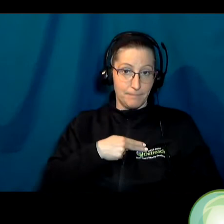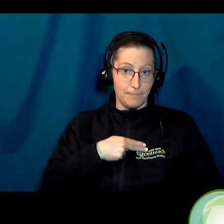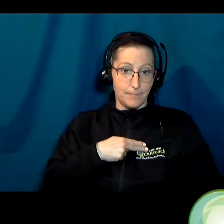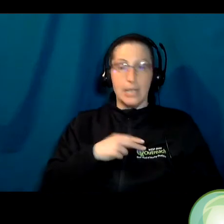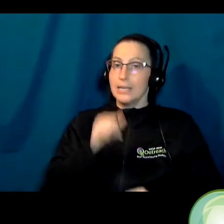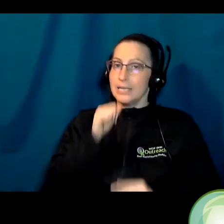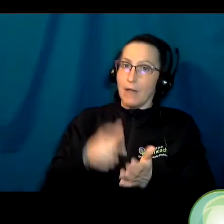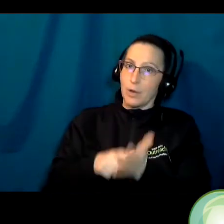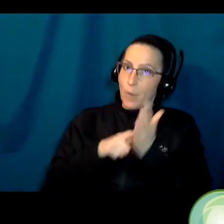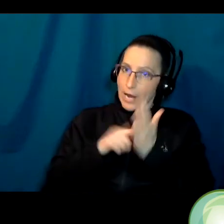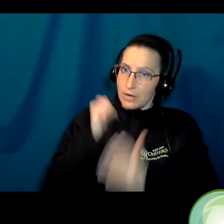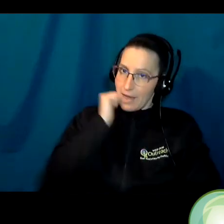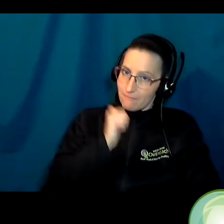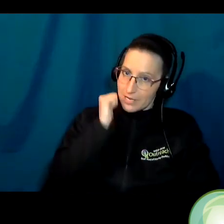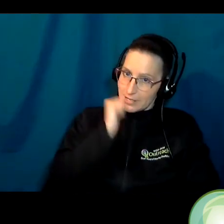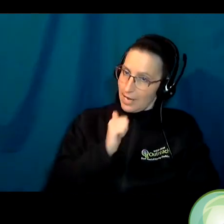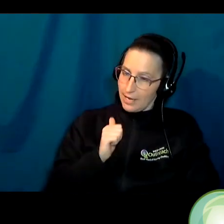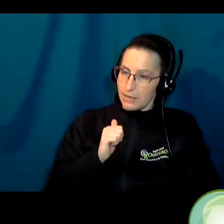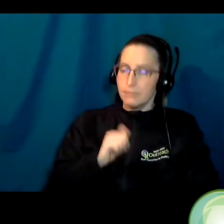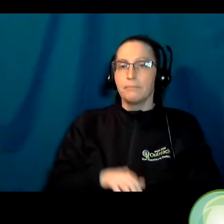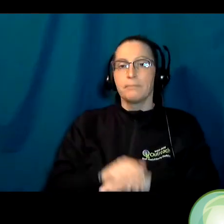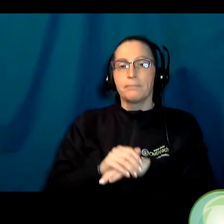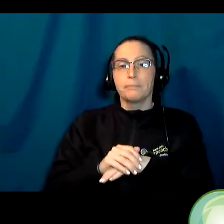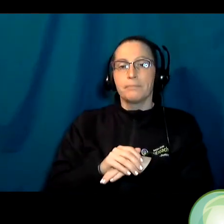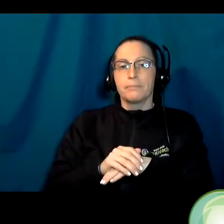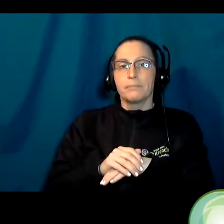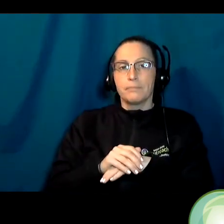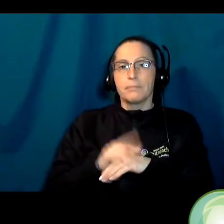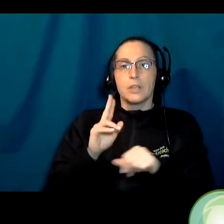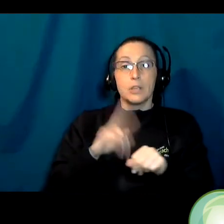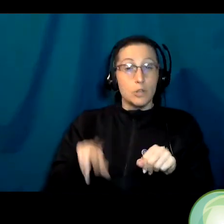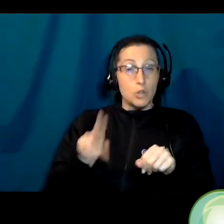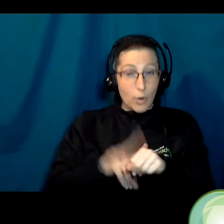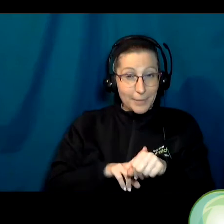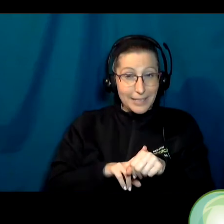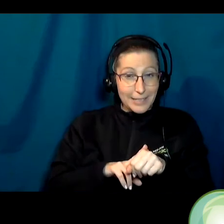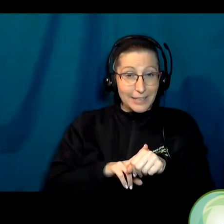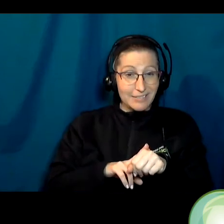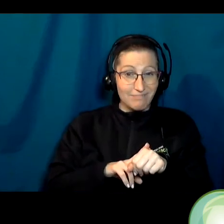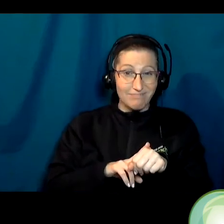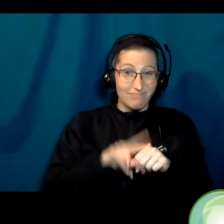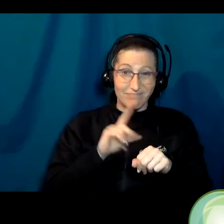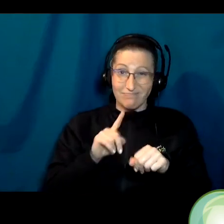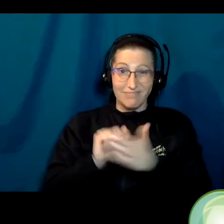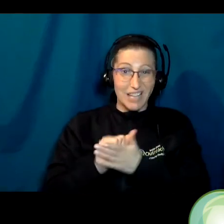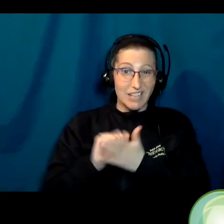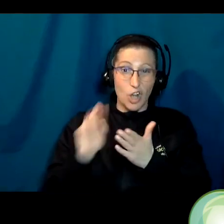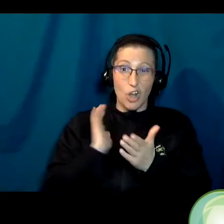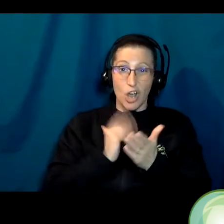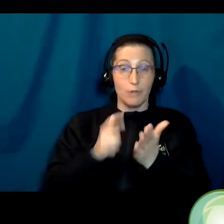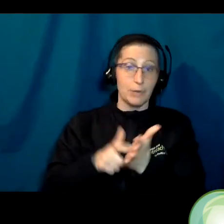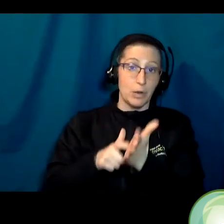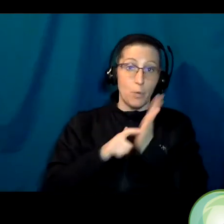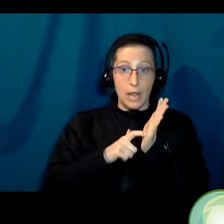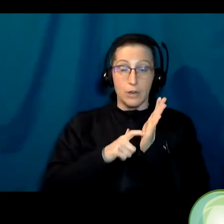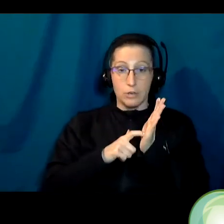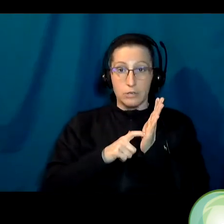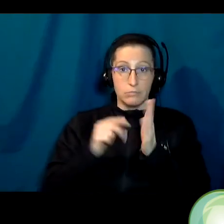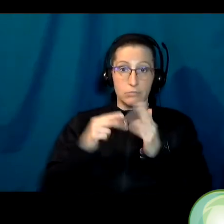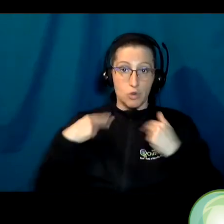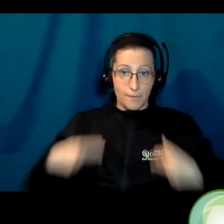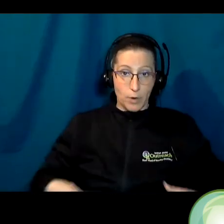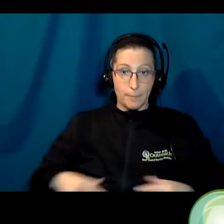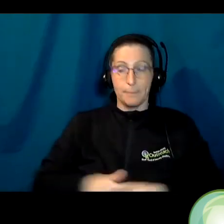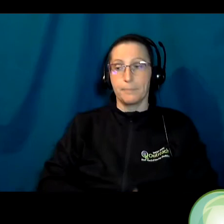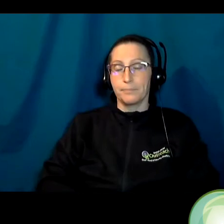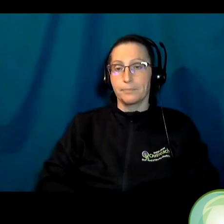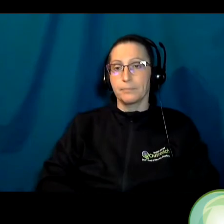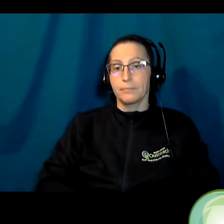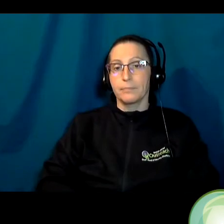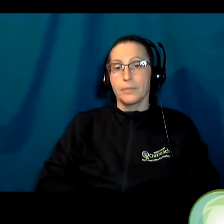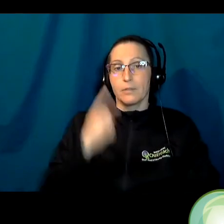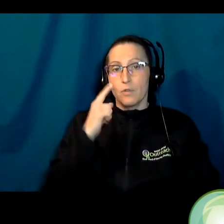each day. Generally, that's the extent of the required uniform. On certain picking